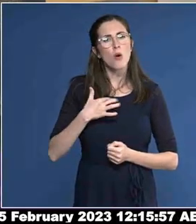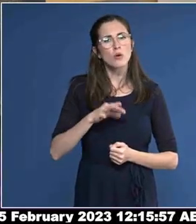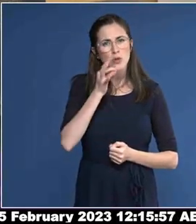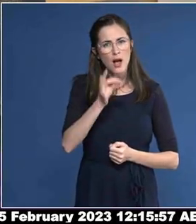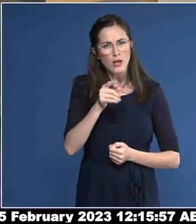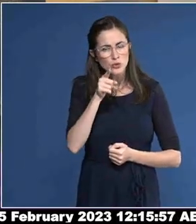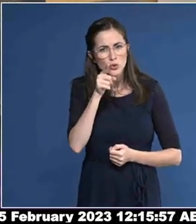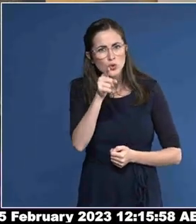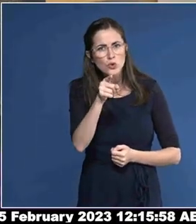organisational growth?